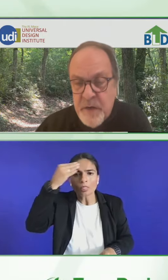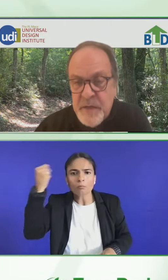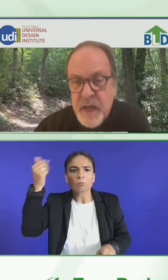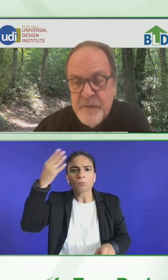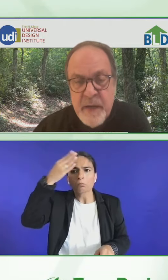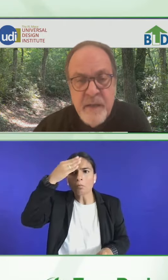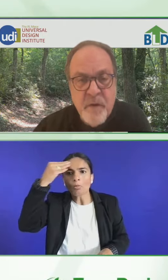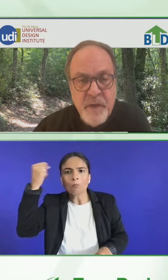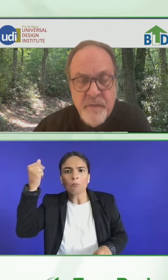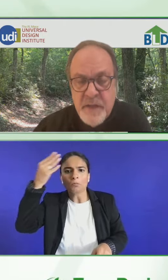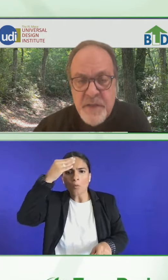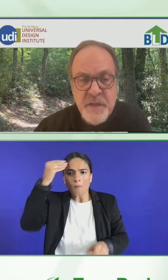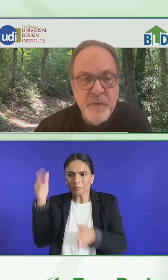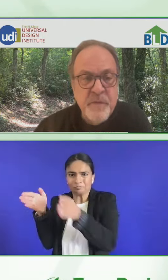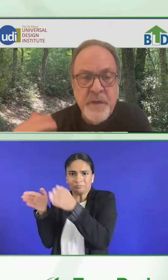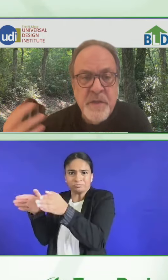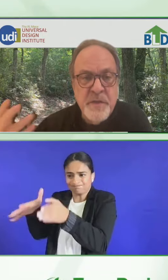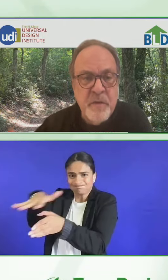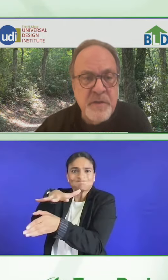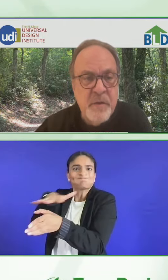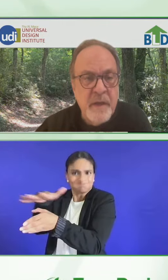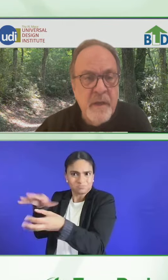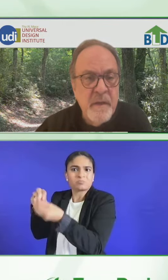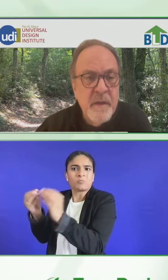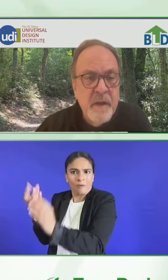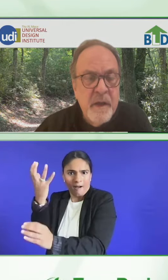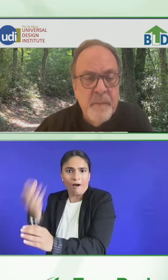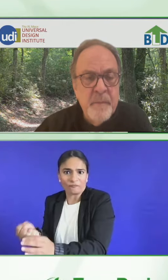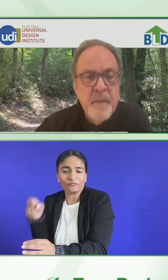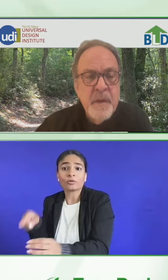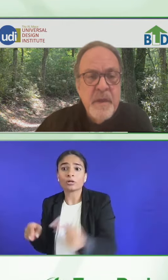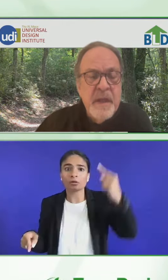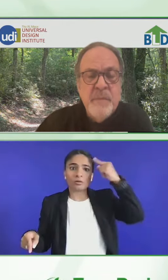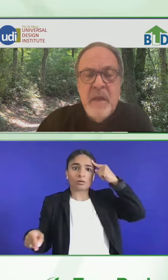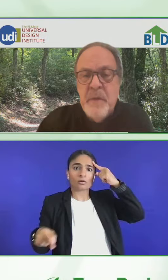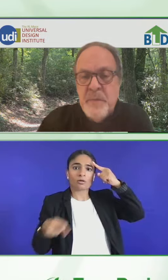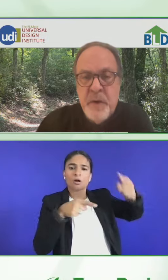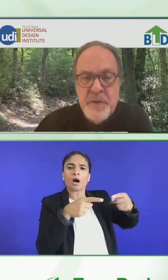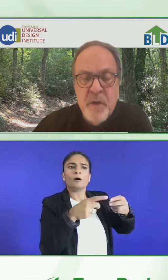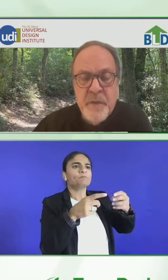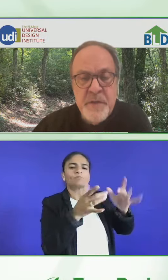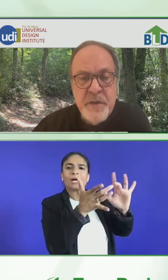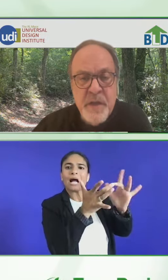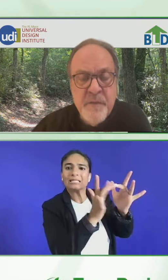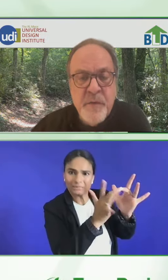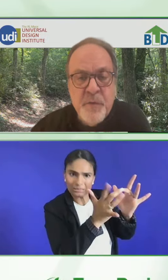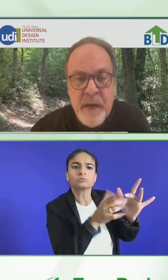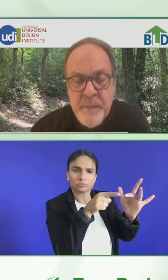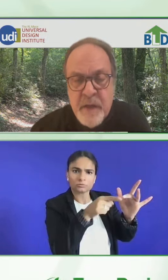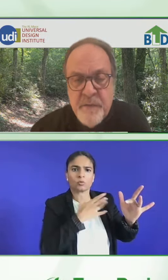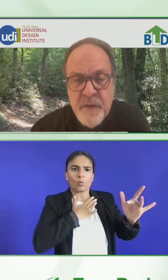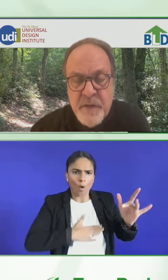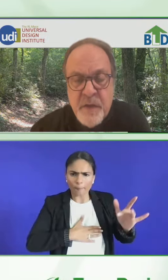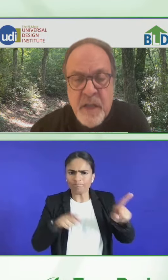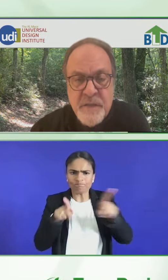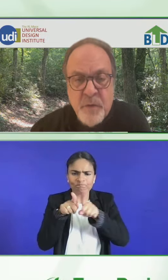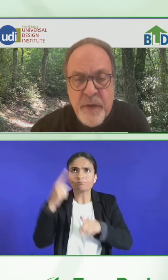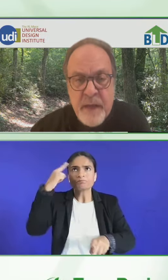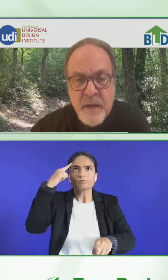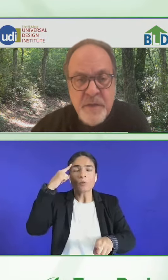Cheshunt, from any of our devices with voice control and so on. And you may be experience in all this yourself, great benefit to lots of older adults.